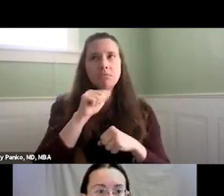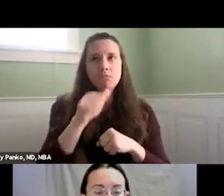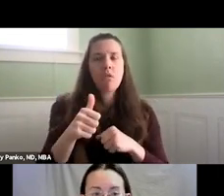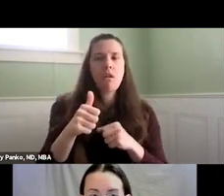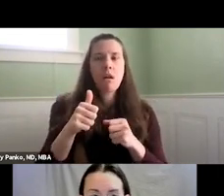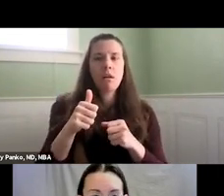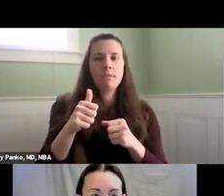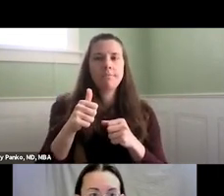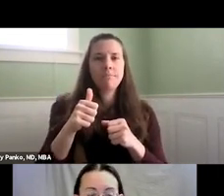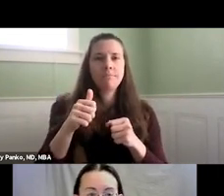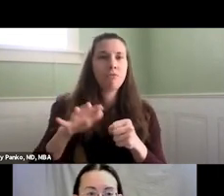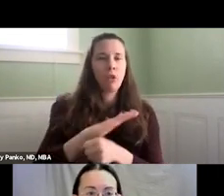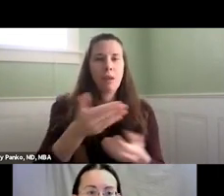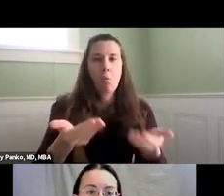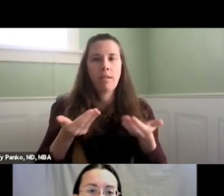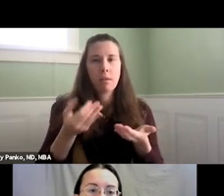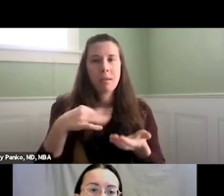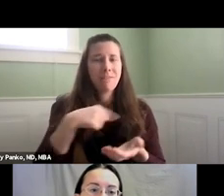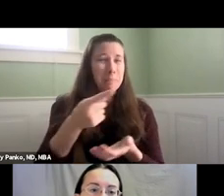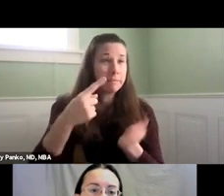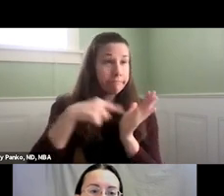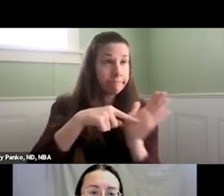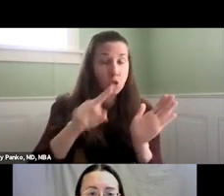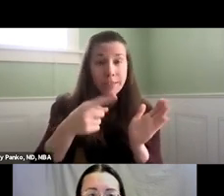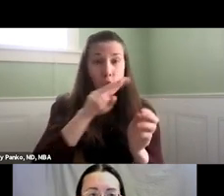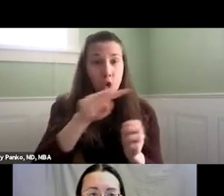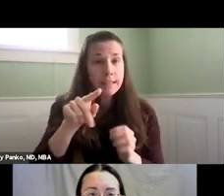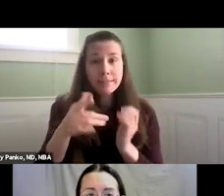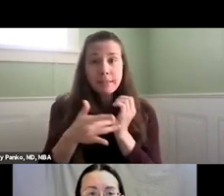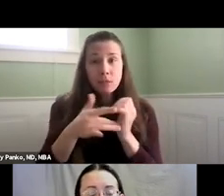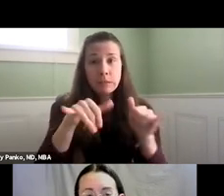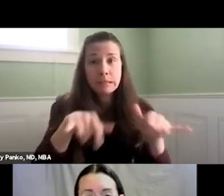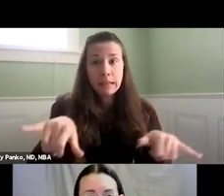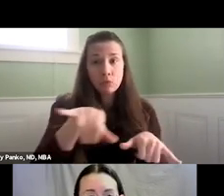faced the same type of issues in the system. The education system is not fully welcoming.